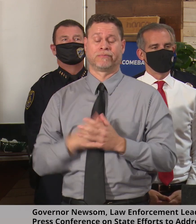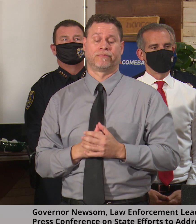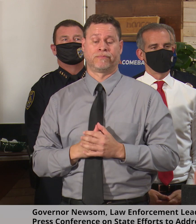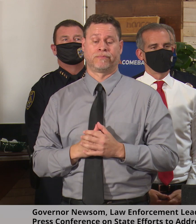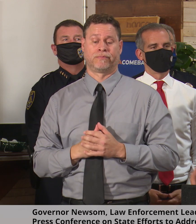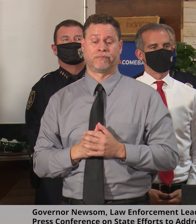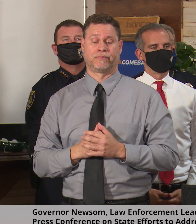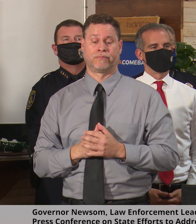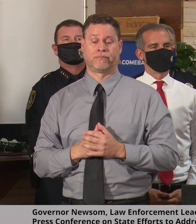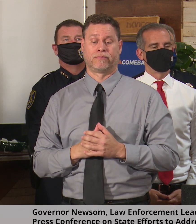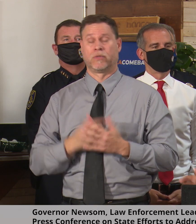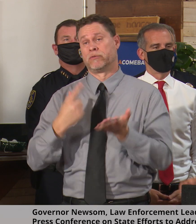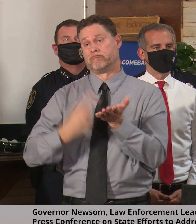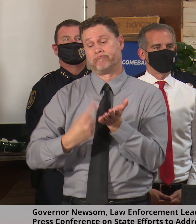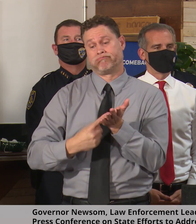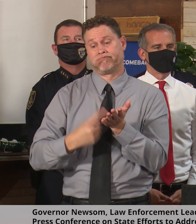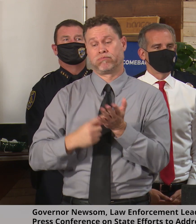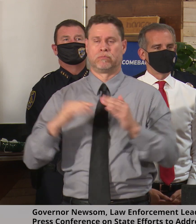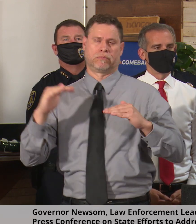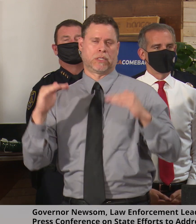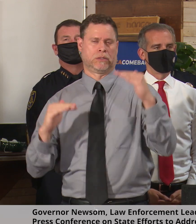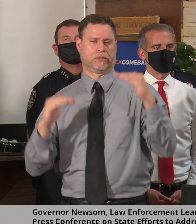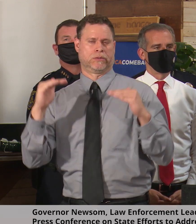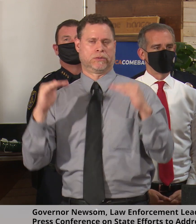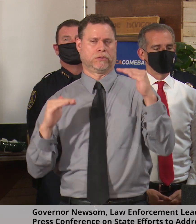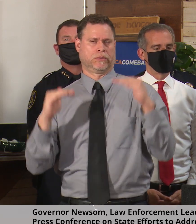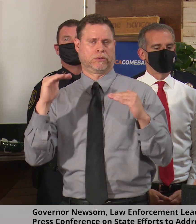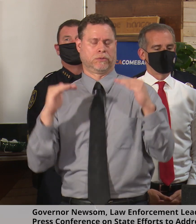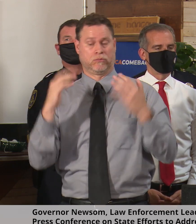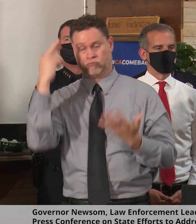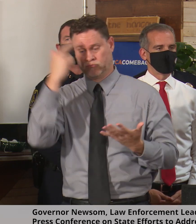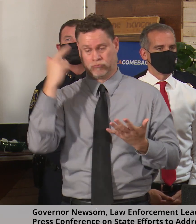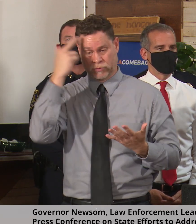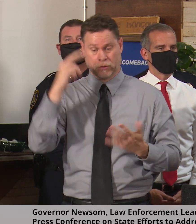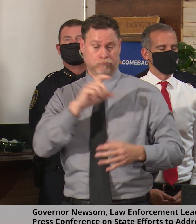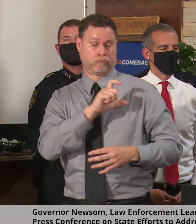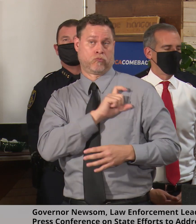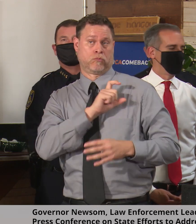best the conversation was balanced. We all realized that law enforcement is an important